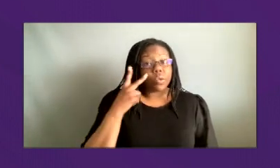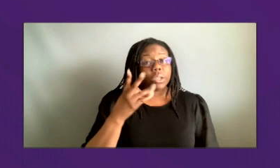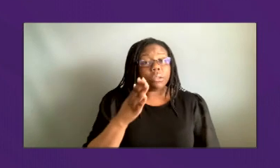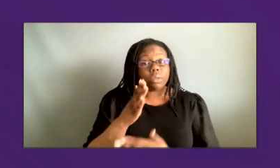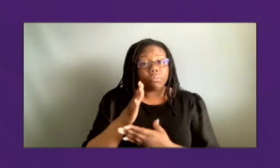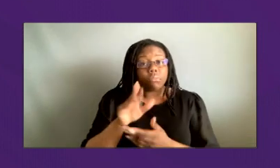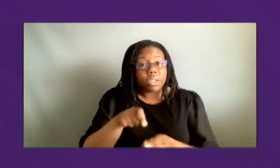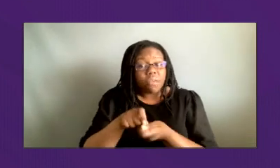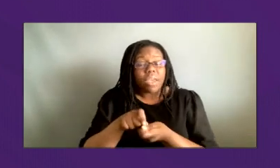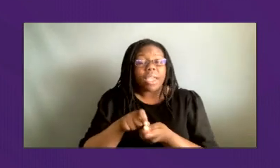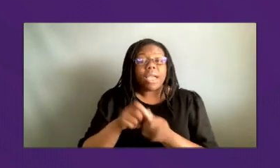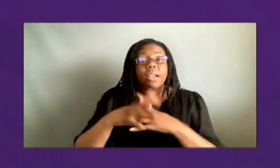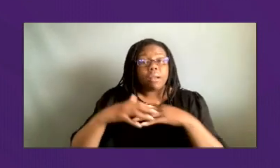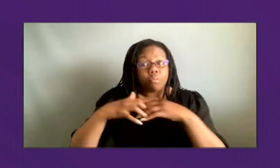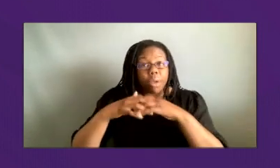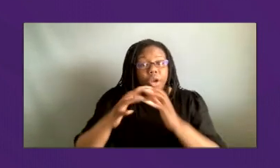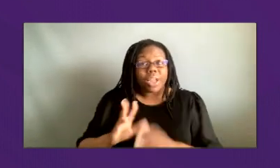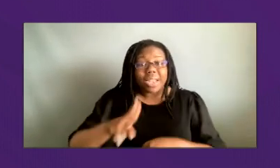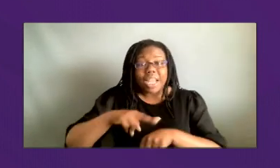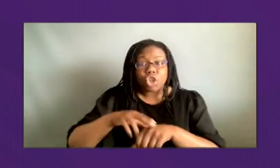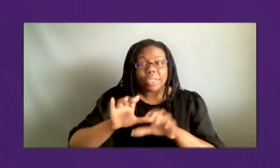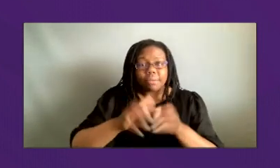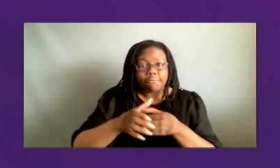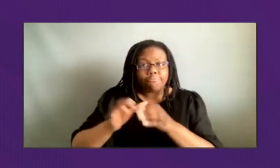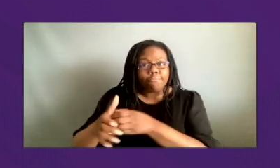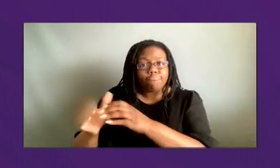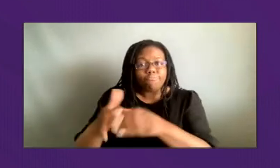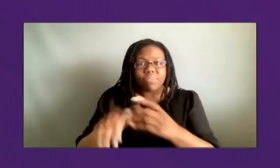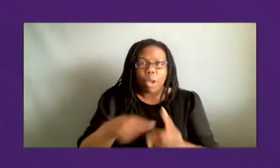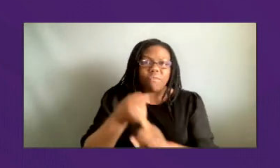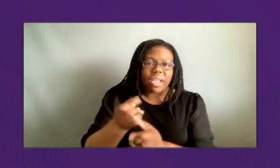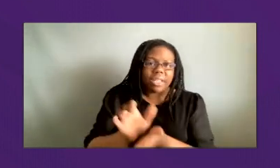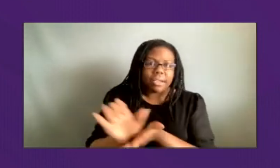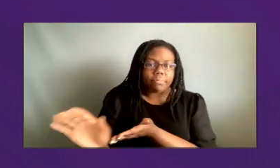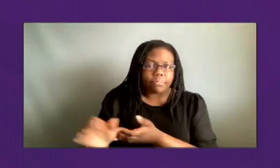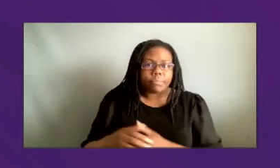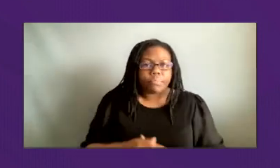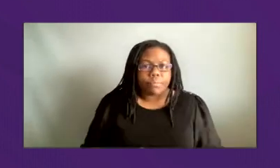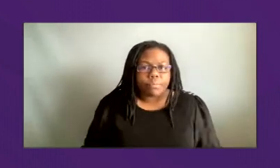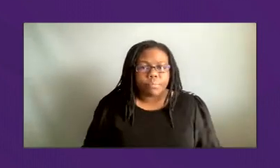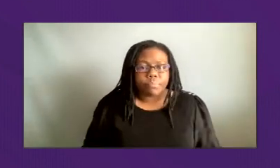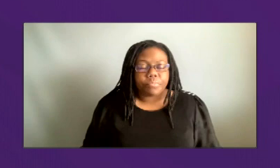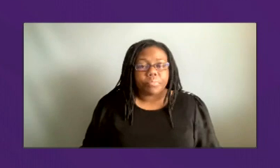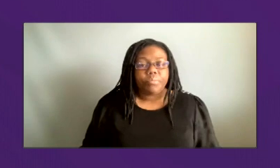And while allowing students to explore these specific examples, we also understand